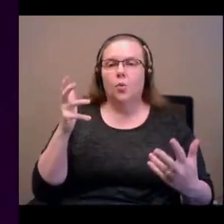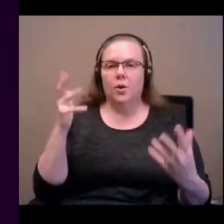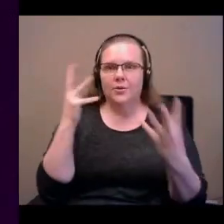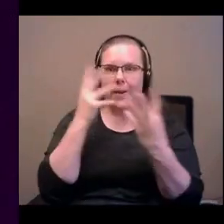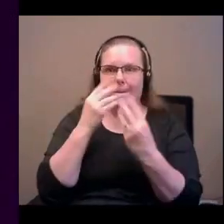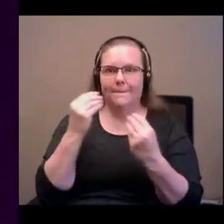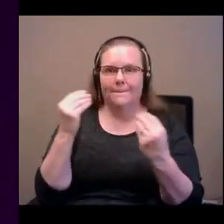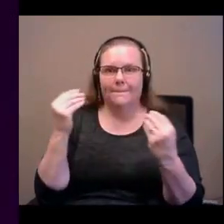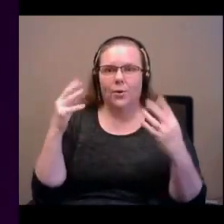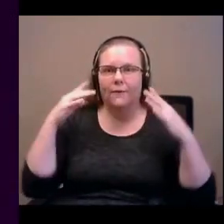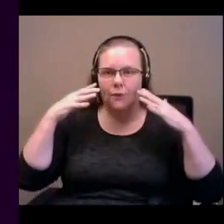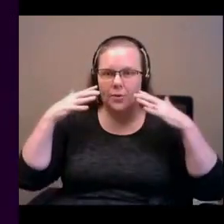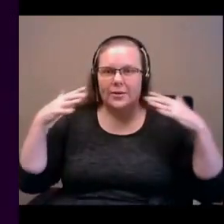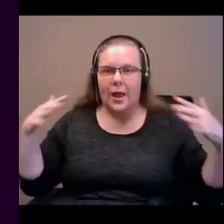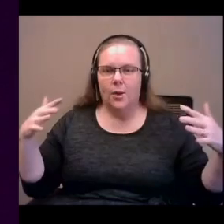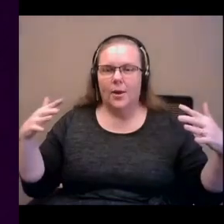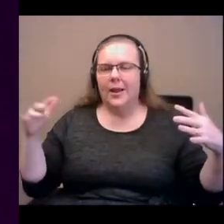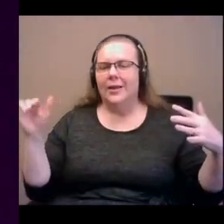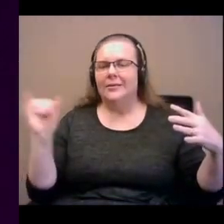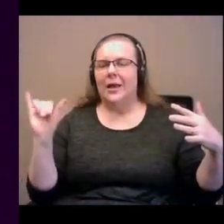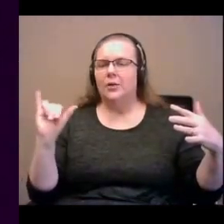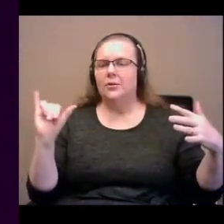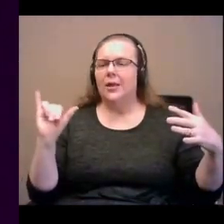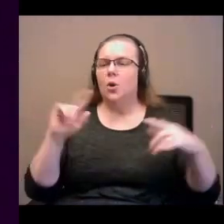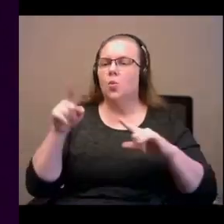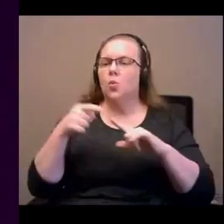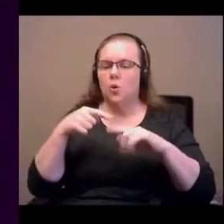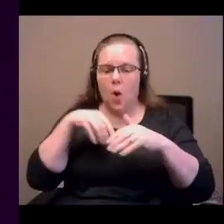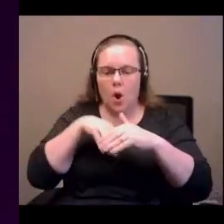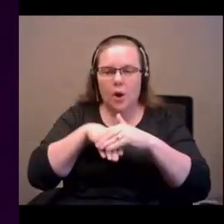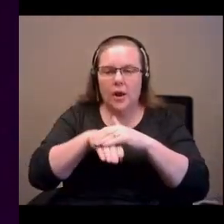heard the sound before. It sounds like when you’re walking into a train station or maybe the airport